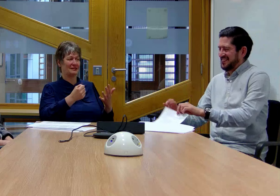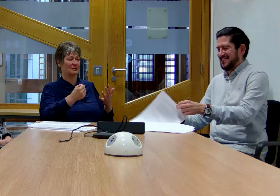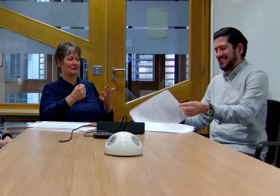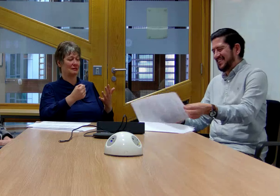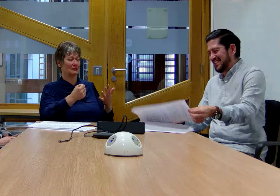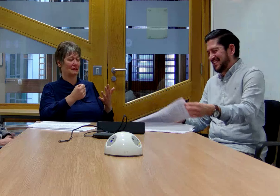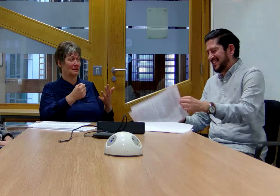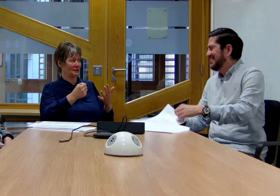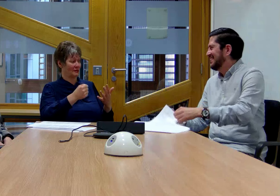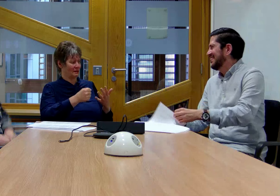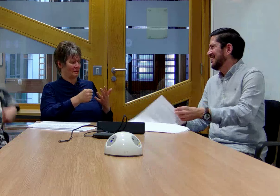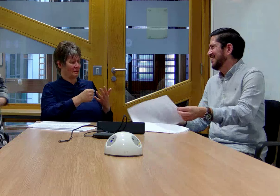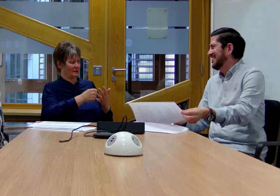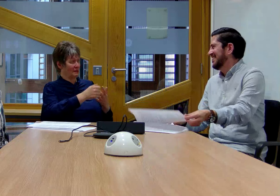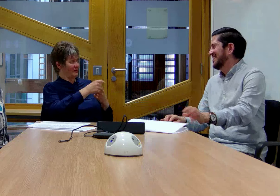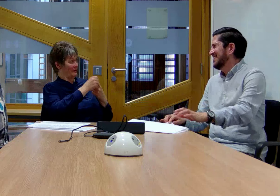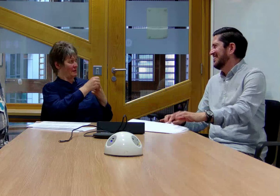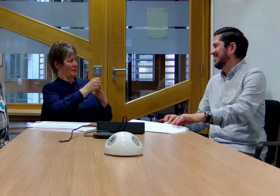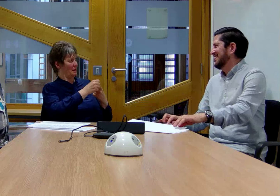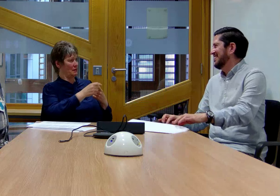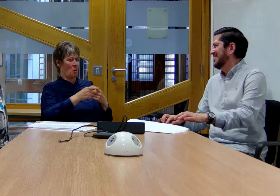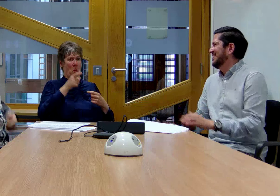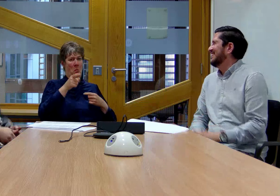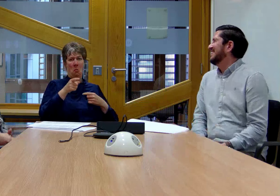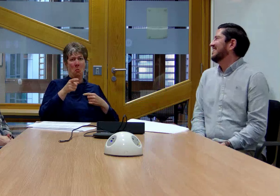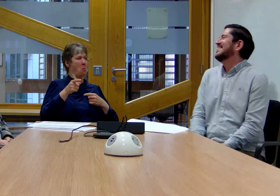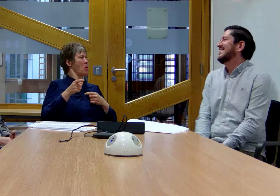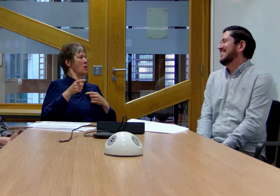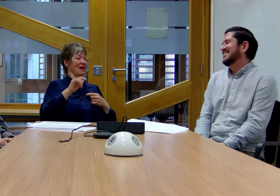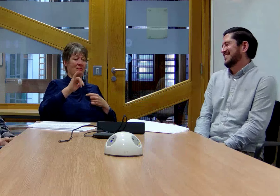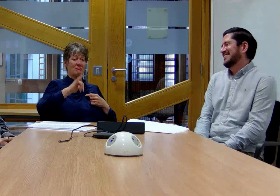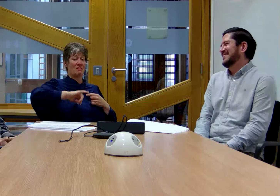Alasdair: Oh yeah, there are a few. The first one is people keep saying, oh, they never